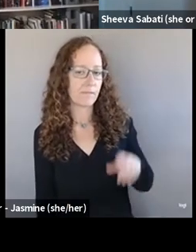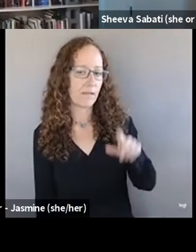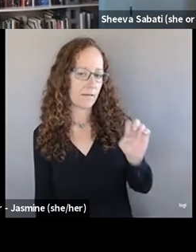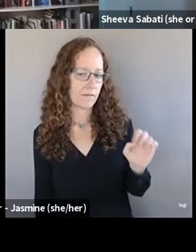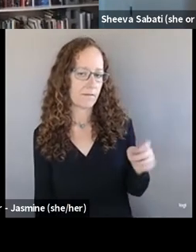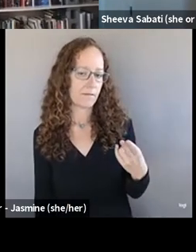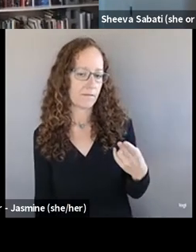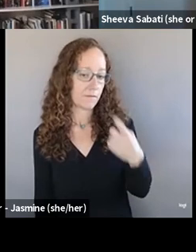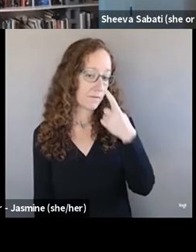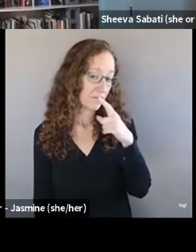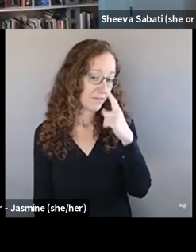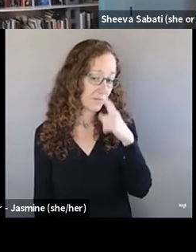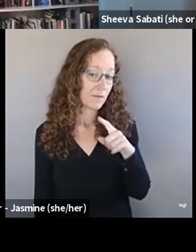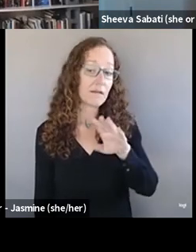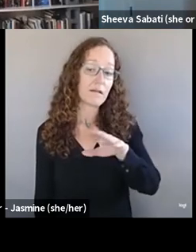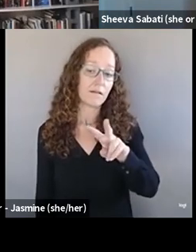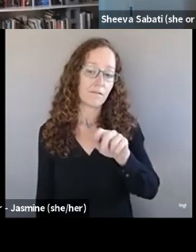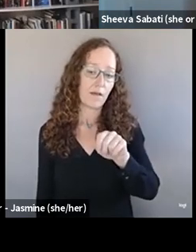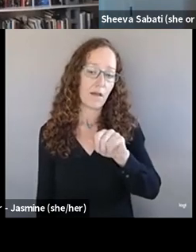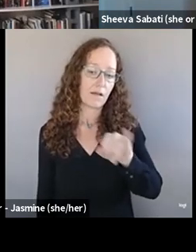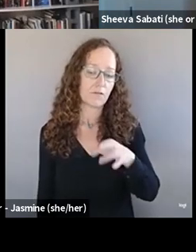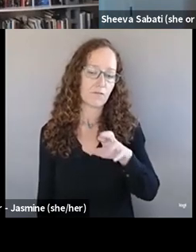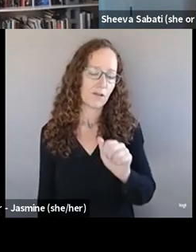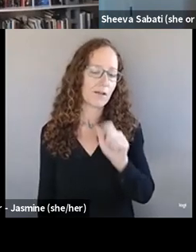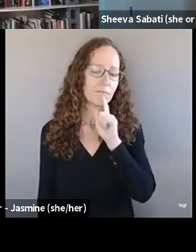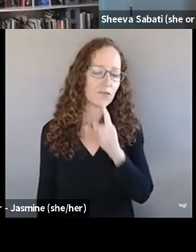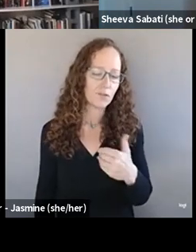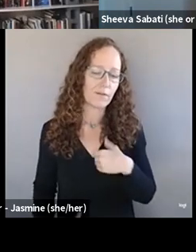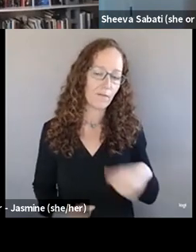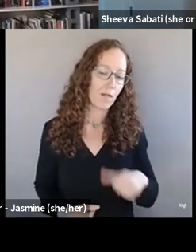have another boom question waiting for us. Just boom power.